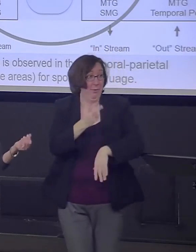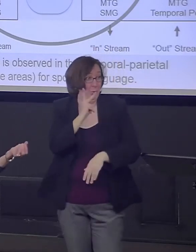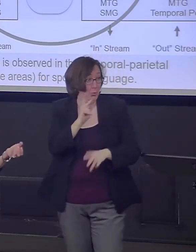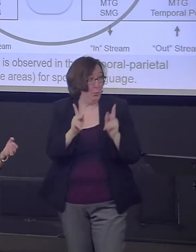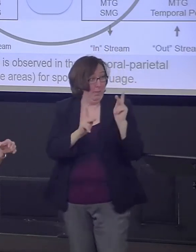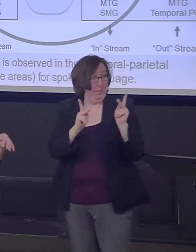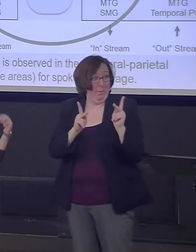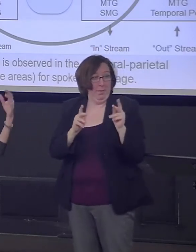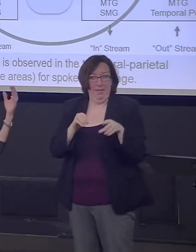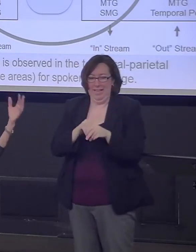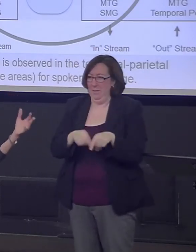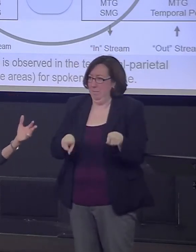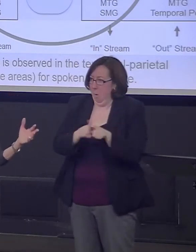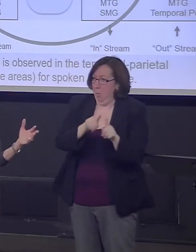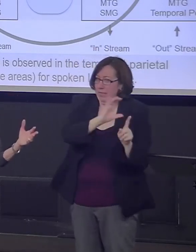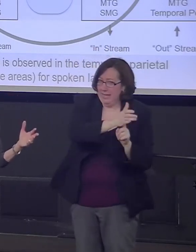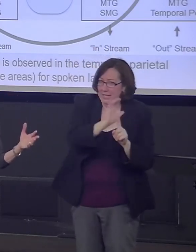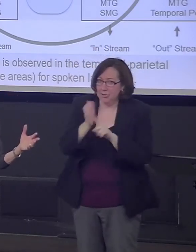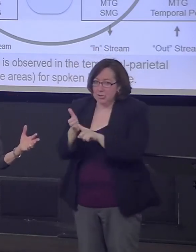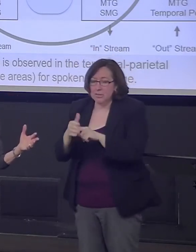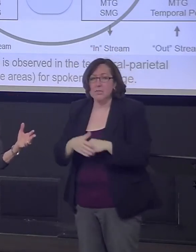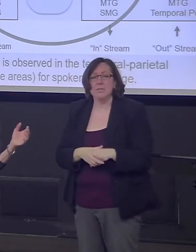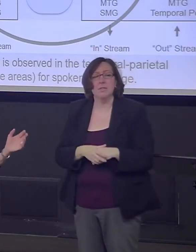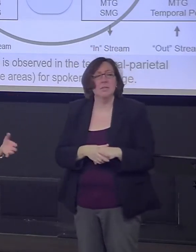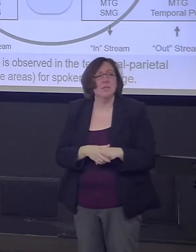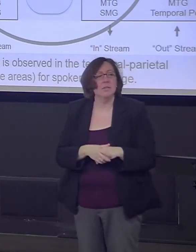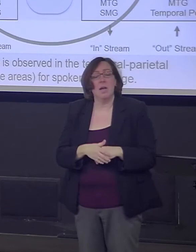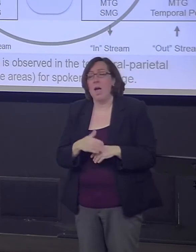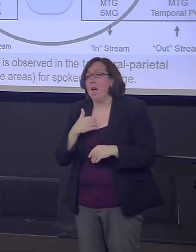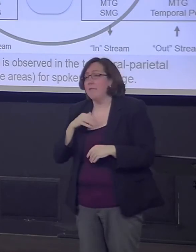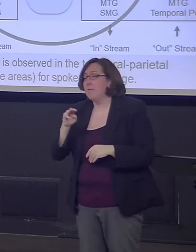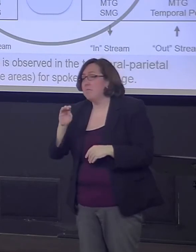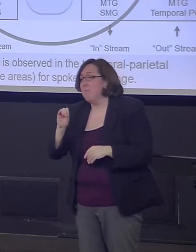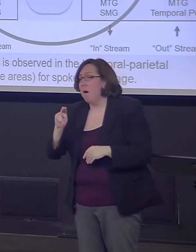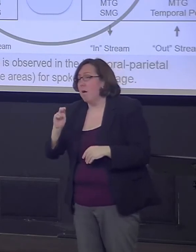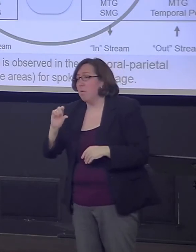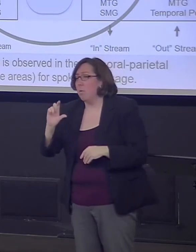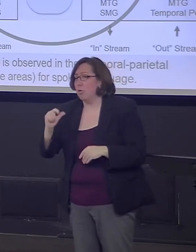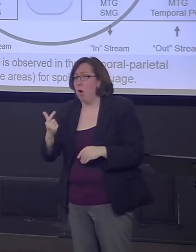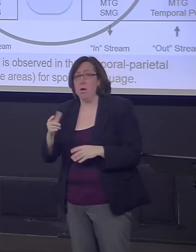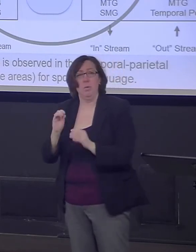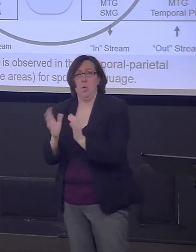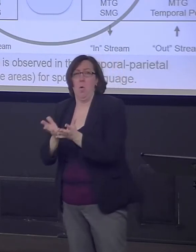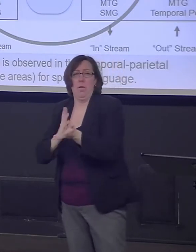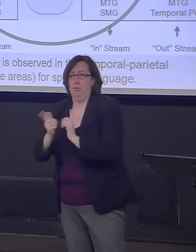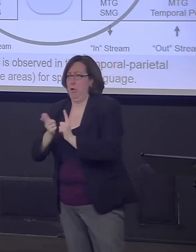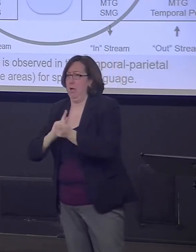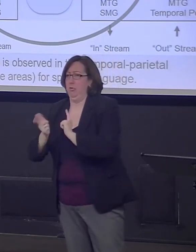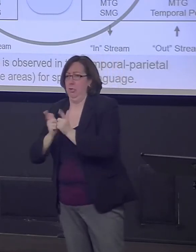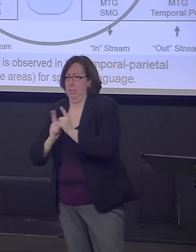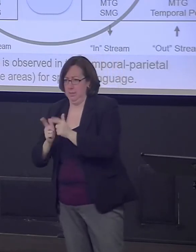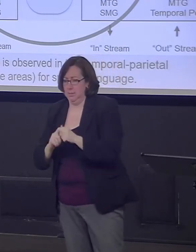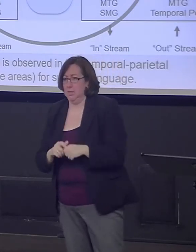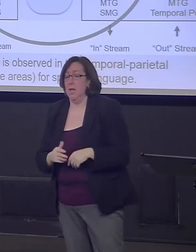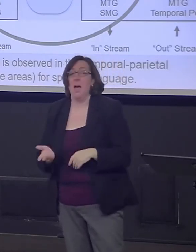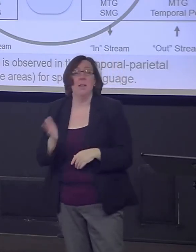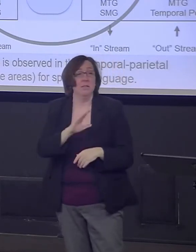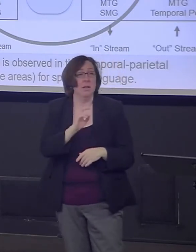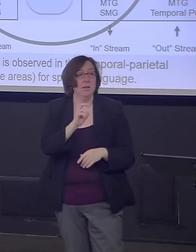but I have a monologue with no interaction and a dialogue with maximum interaction, if you will.